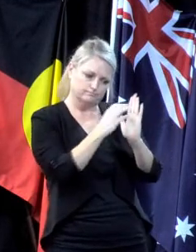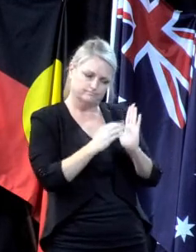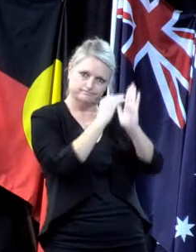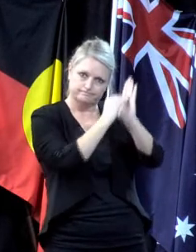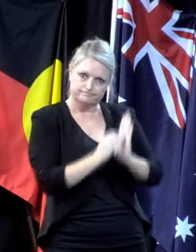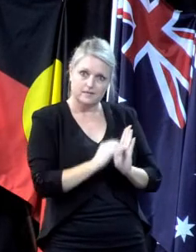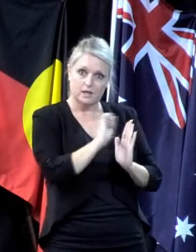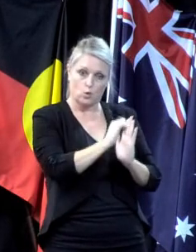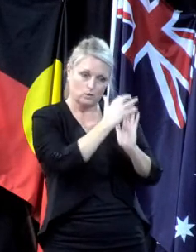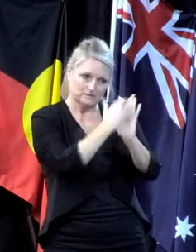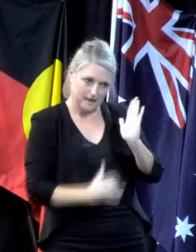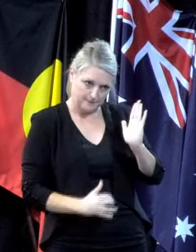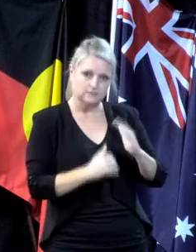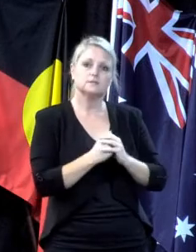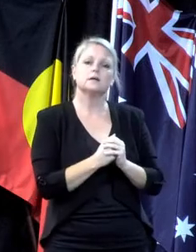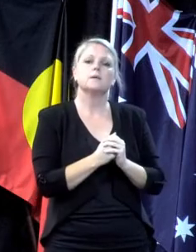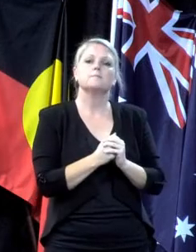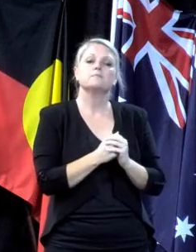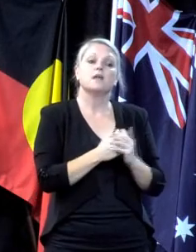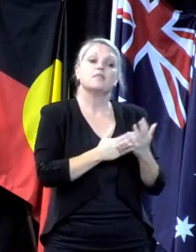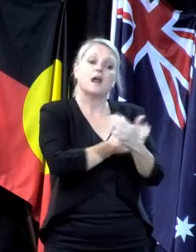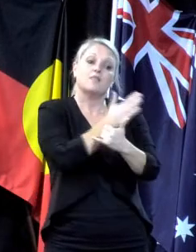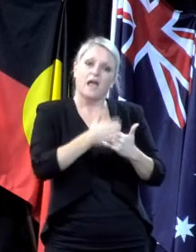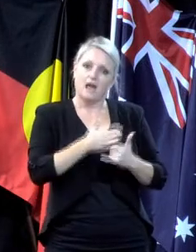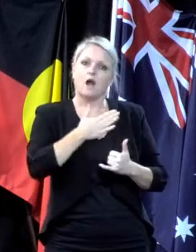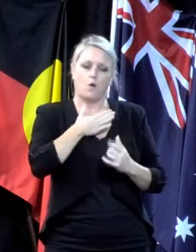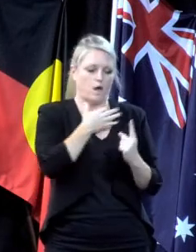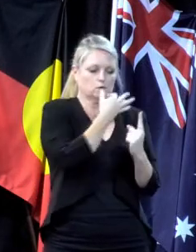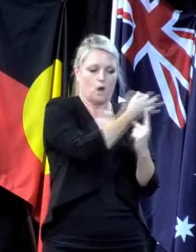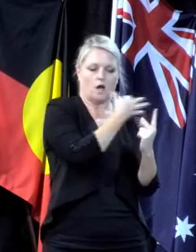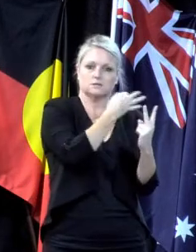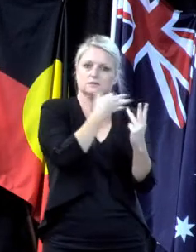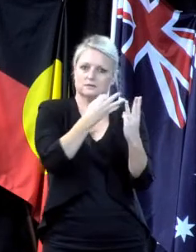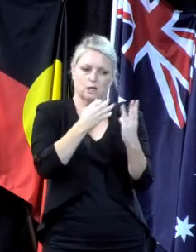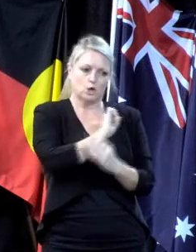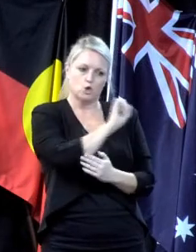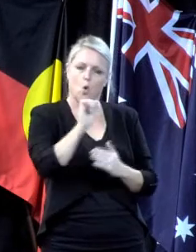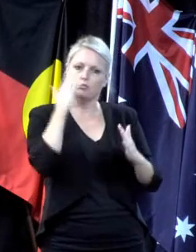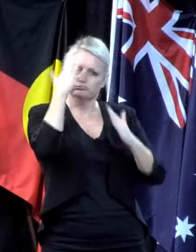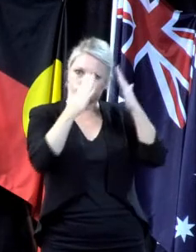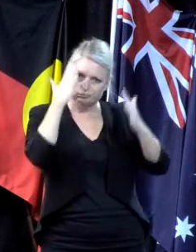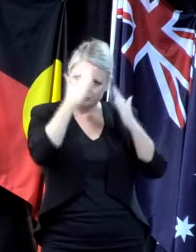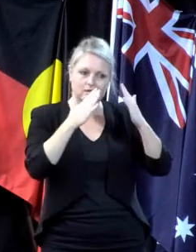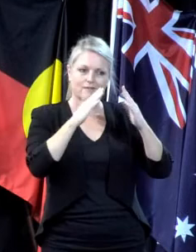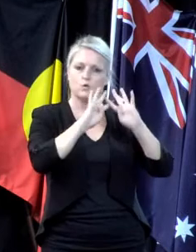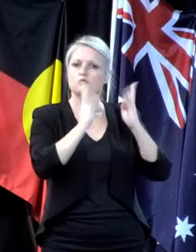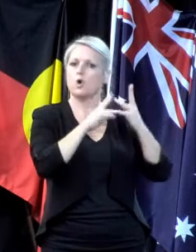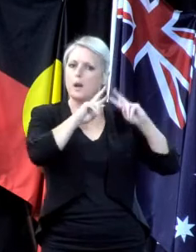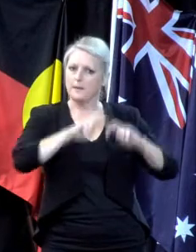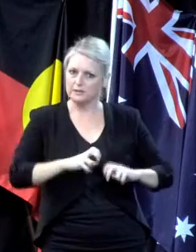Things you would like to see the Commission accomplish. Mr Dale, at paragraphs 40 to 41, you list the first barrier or challenge as